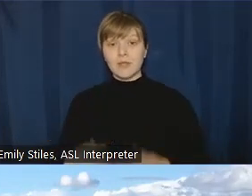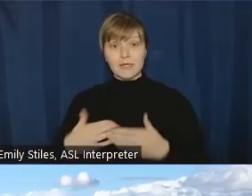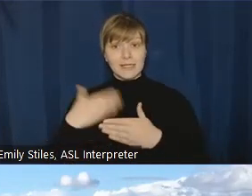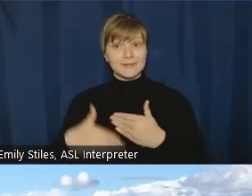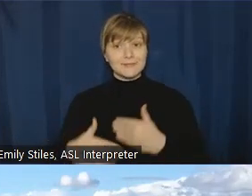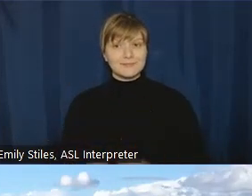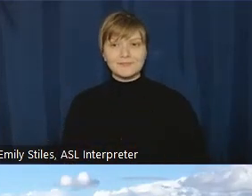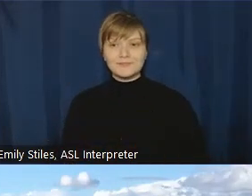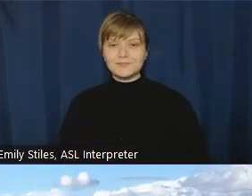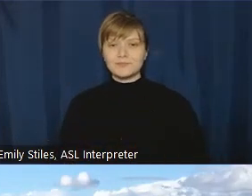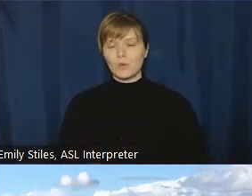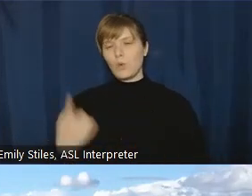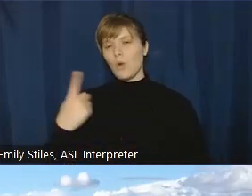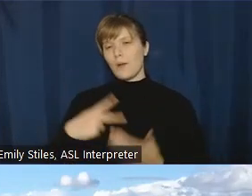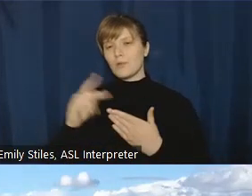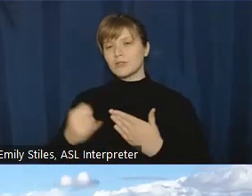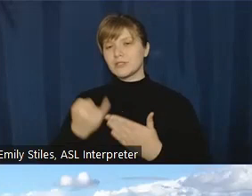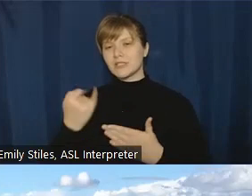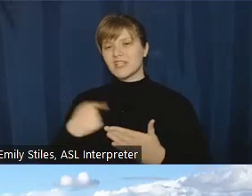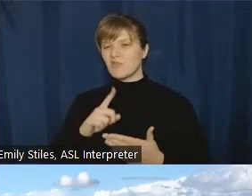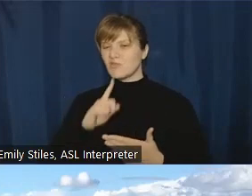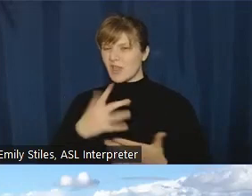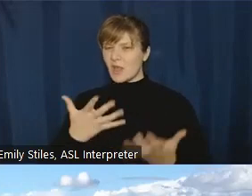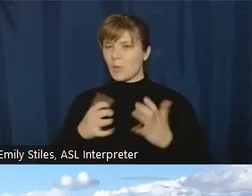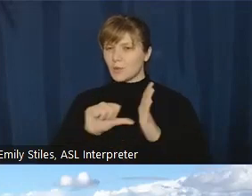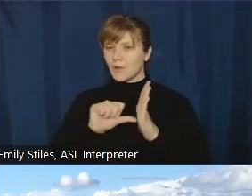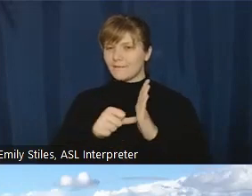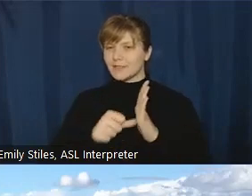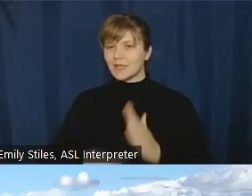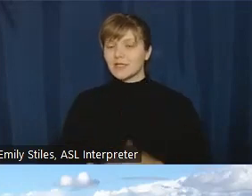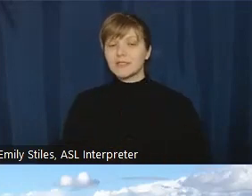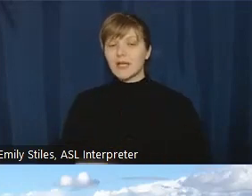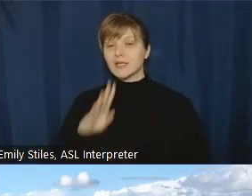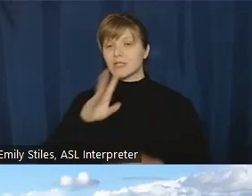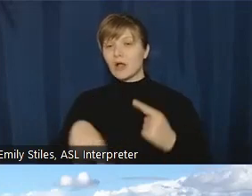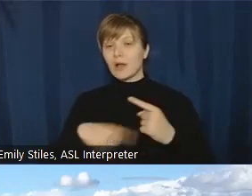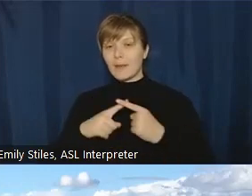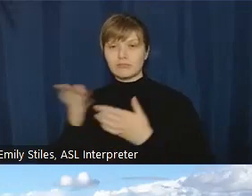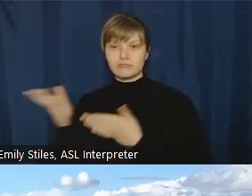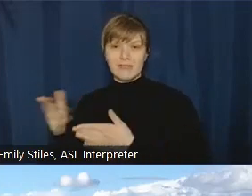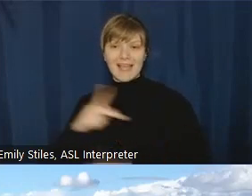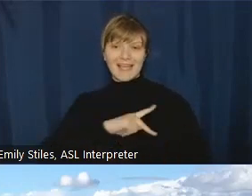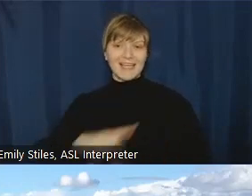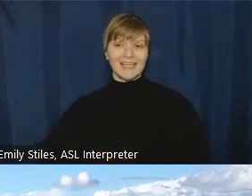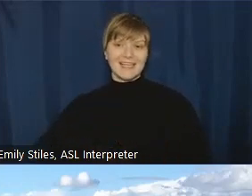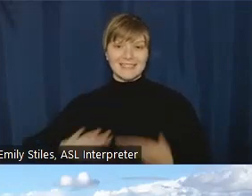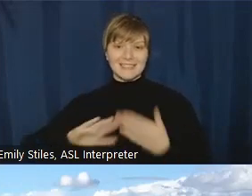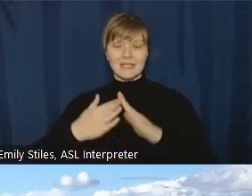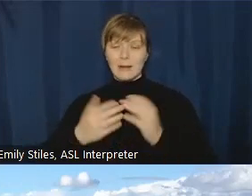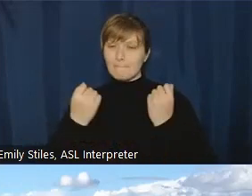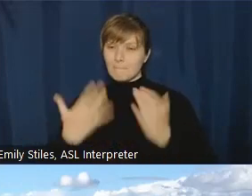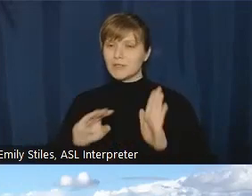One project I want to emphasize and talk about is the King City multimodal transit station and